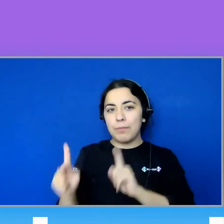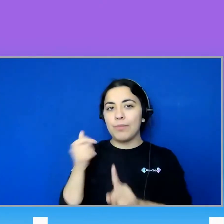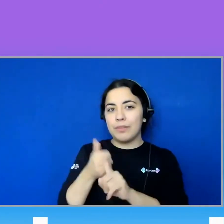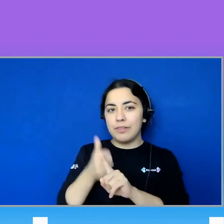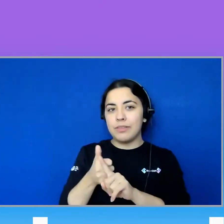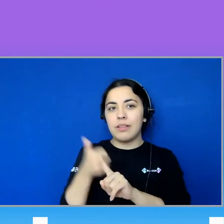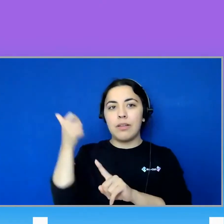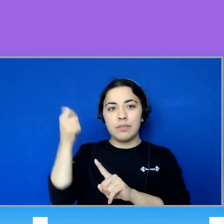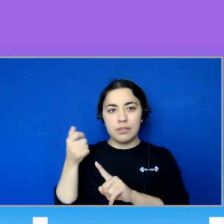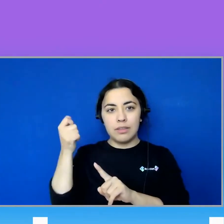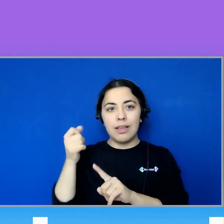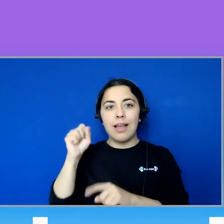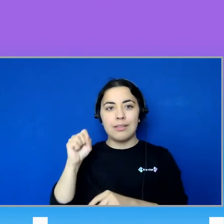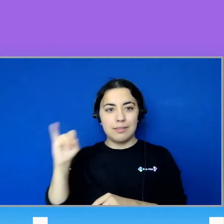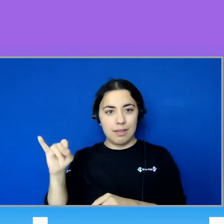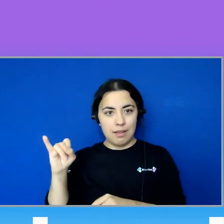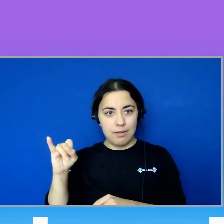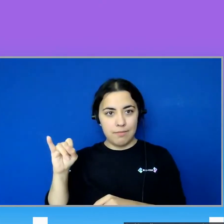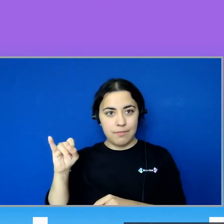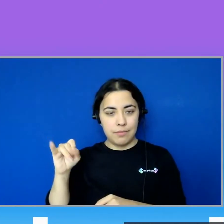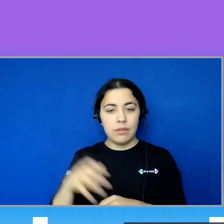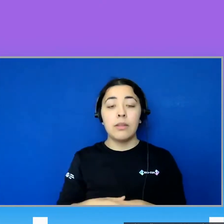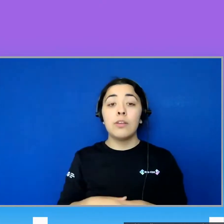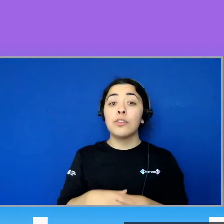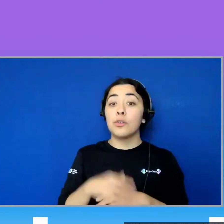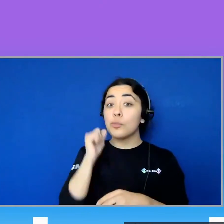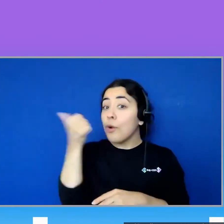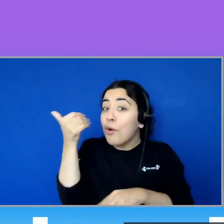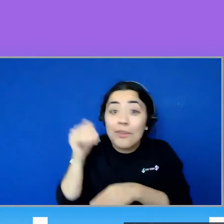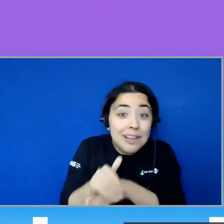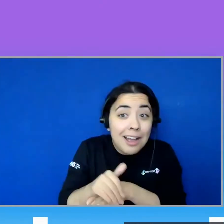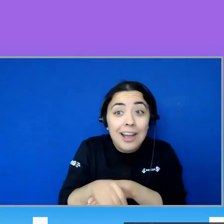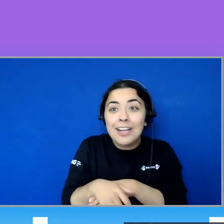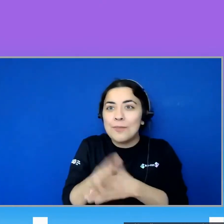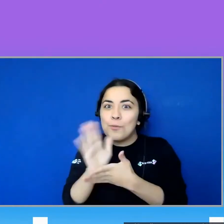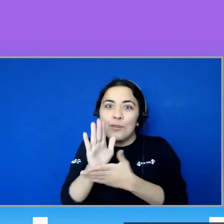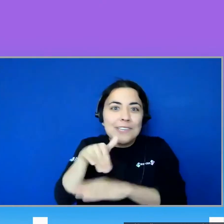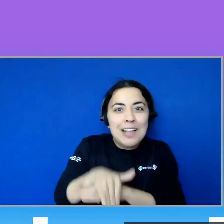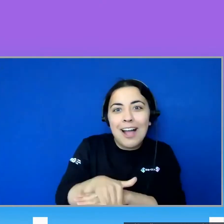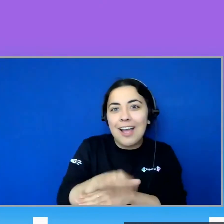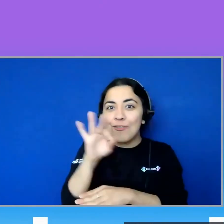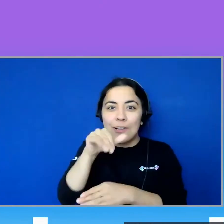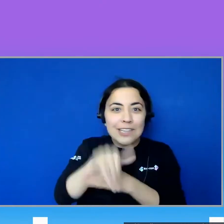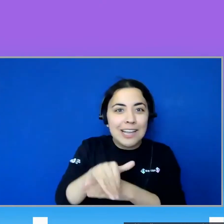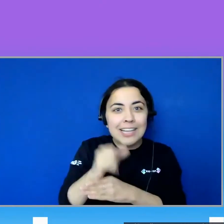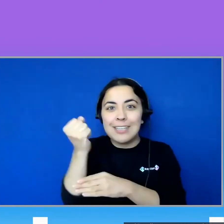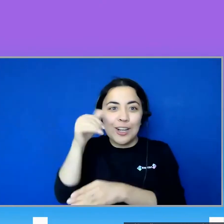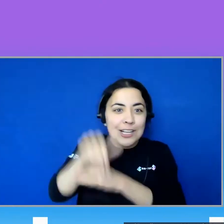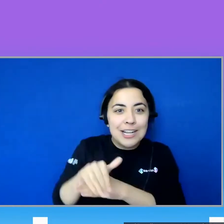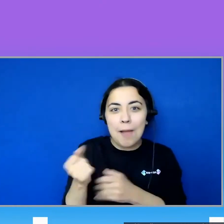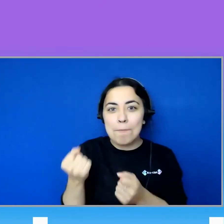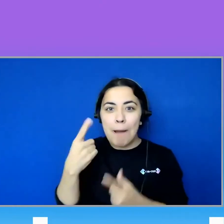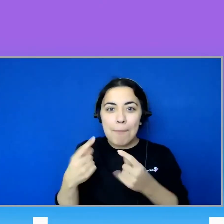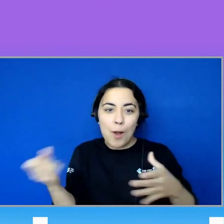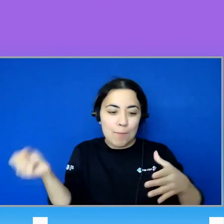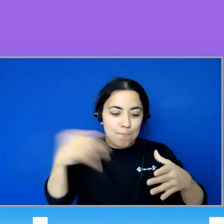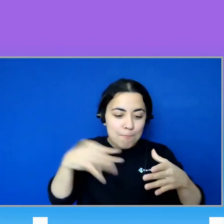tomorrow night. You got Friday night movie night, Saturday